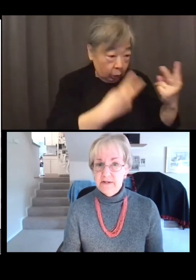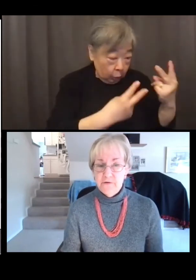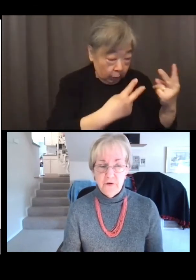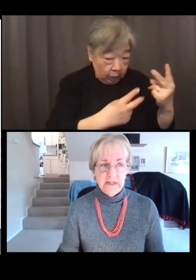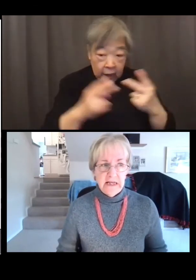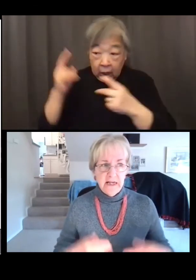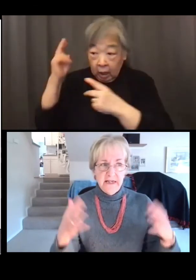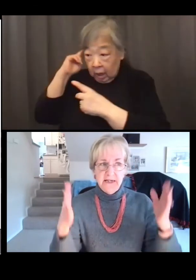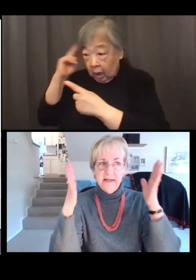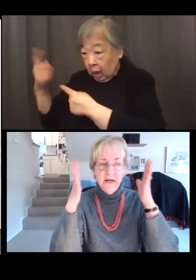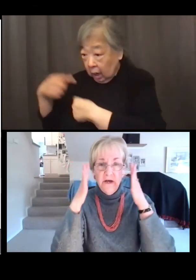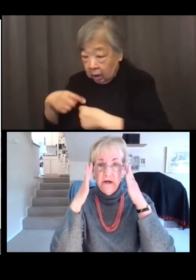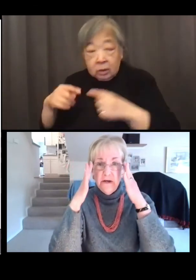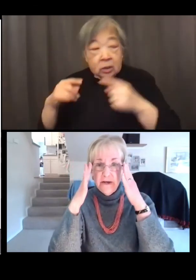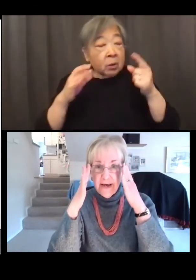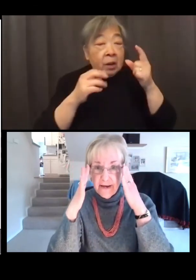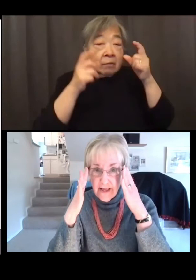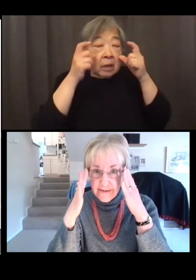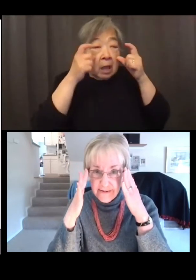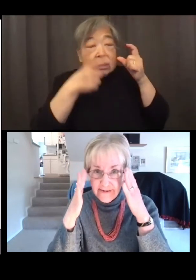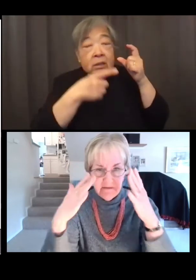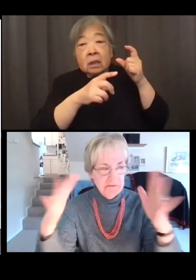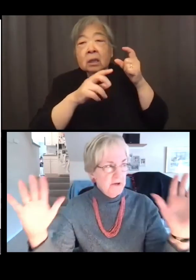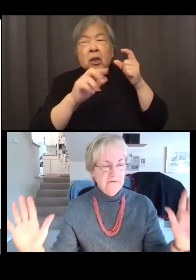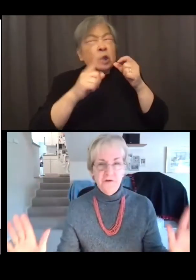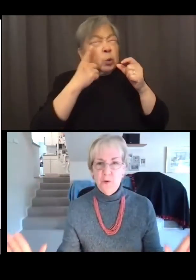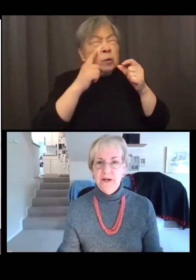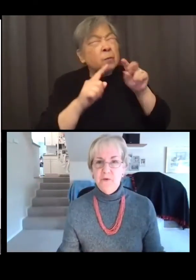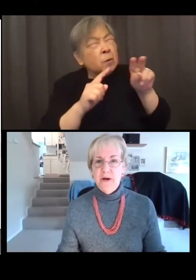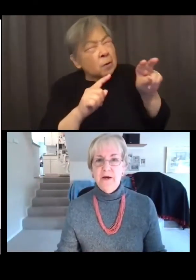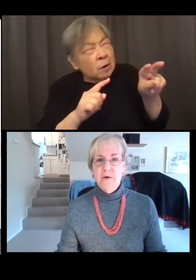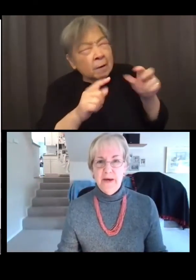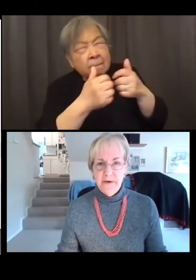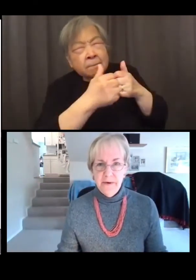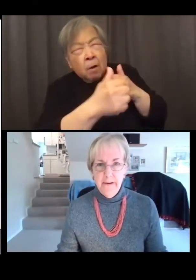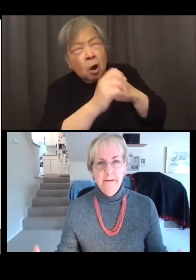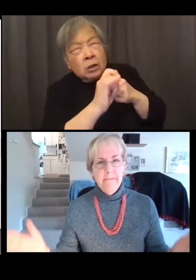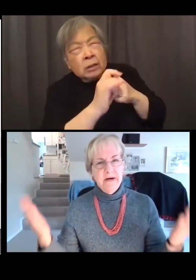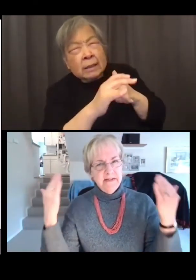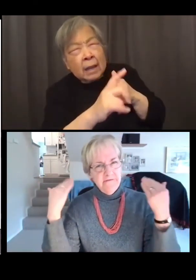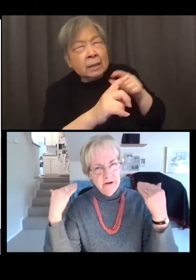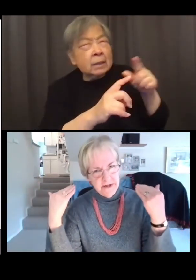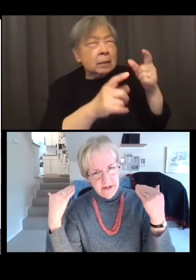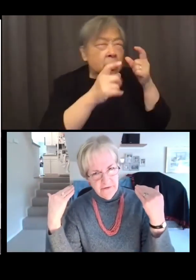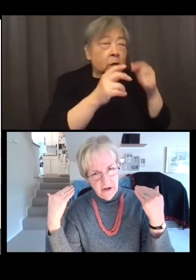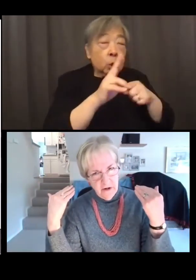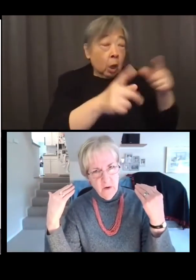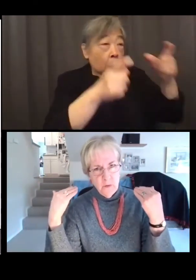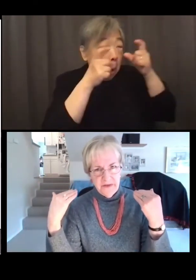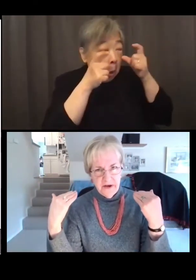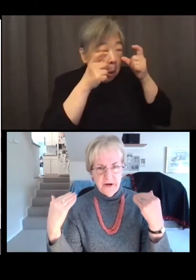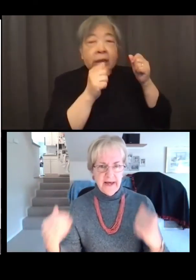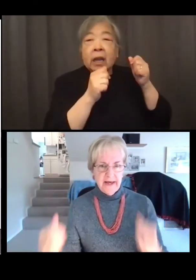farsightedness you have glasses it's 20/20 or better it's different with hearing aids